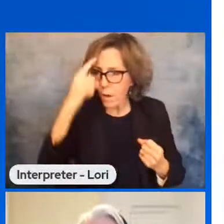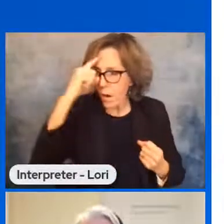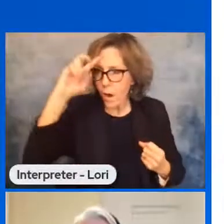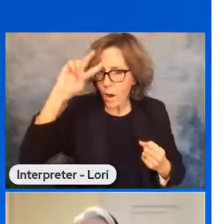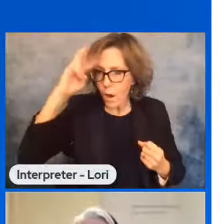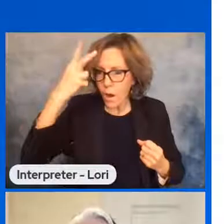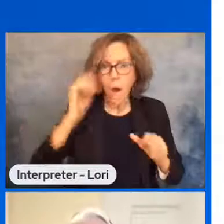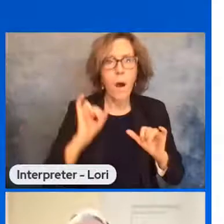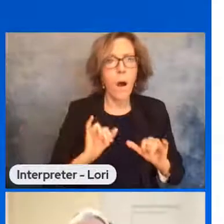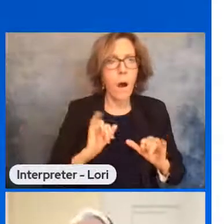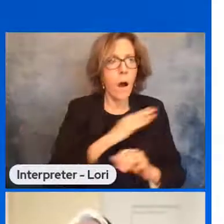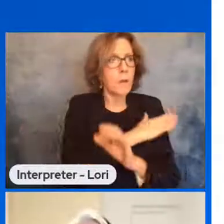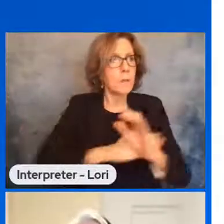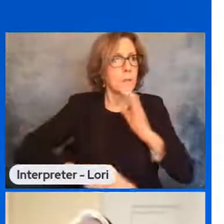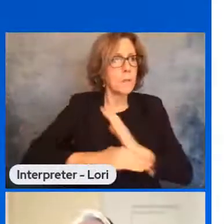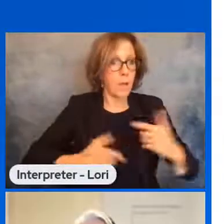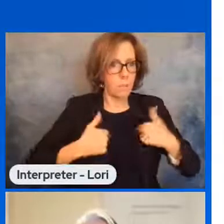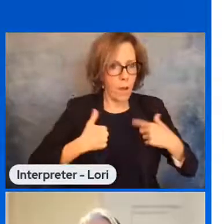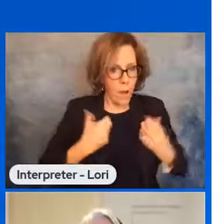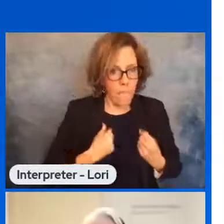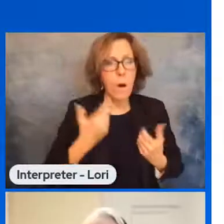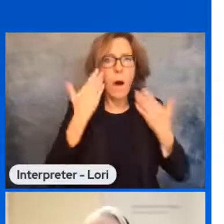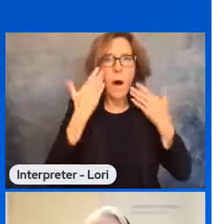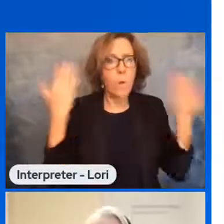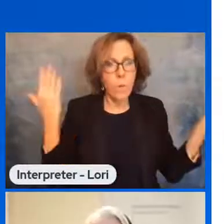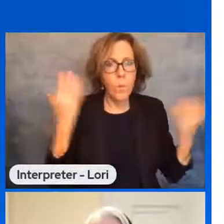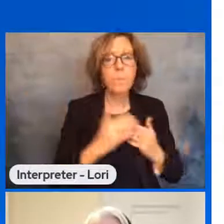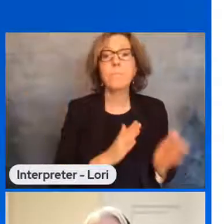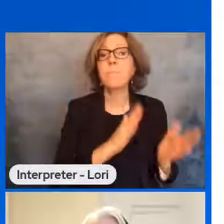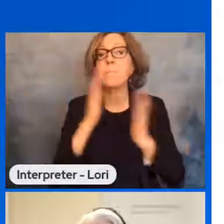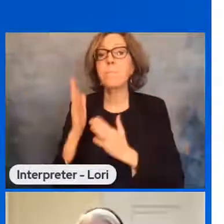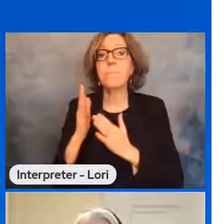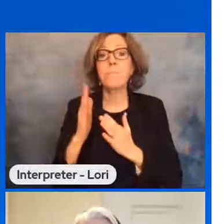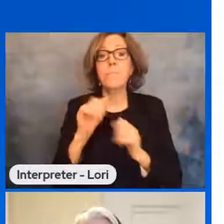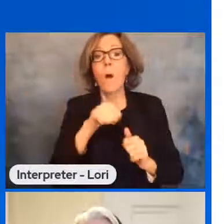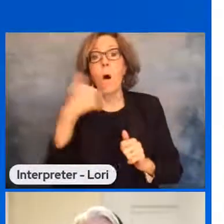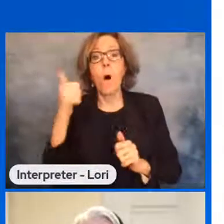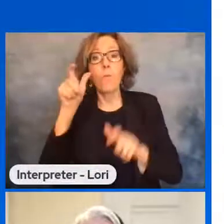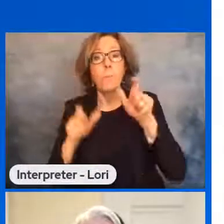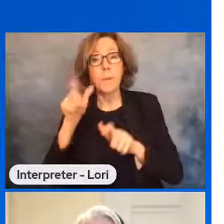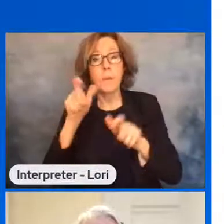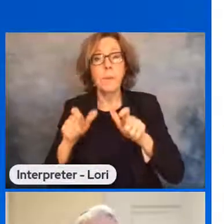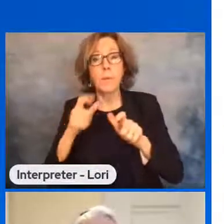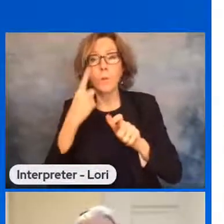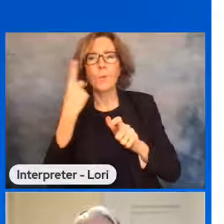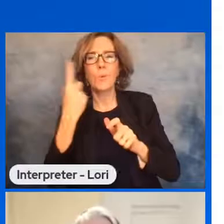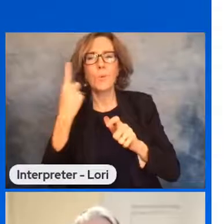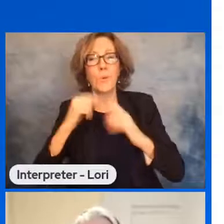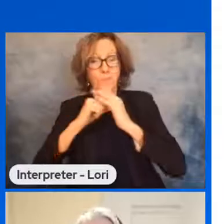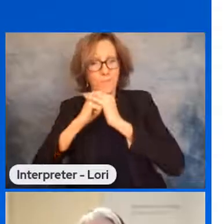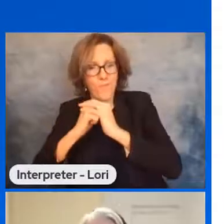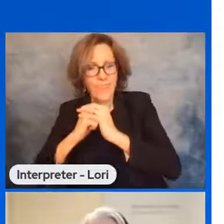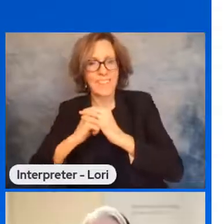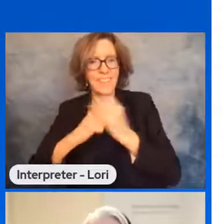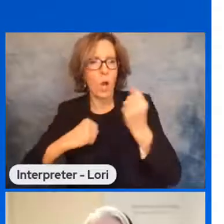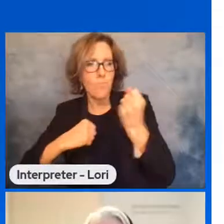You take it one step farther, and you have the friends and allies of the people with disabilities. They'll want to support the people with disabilities,